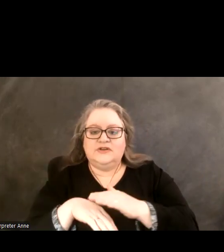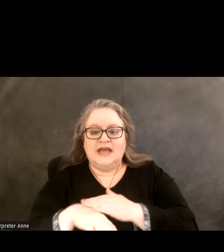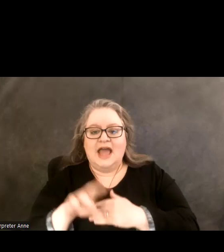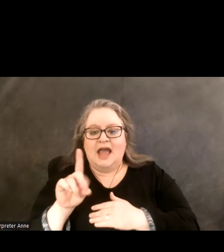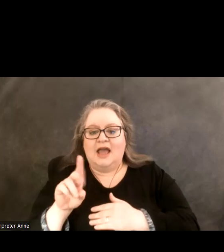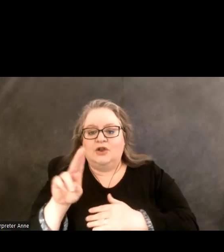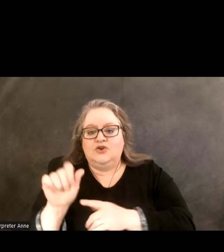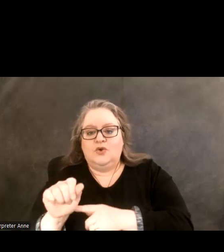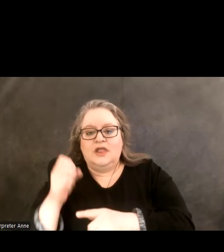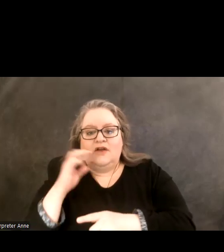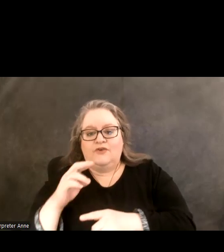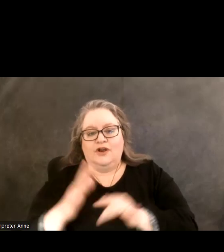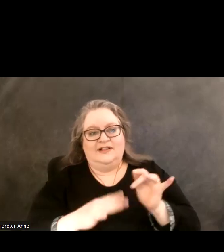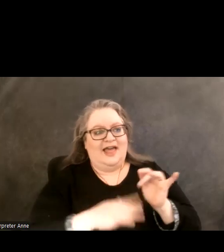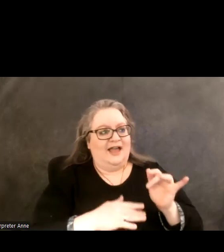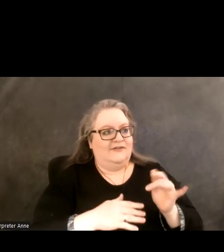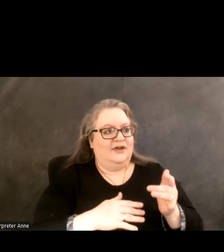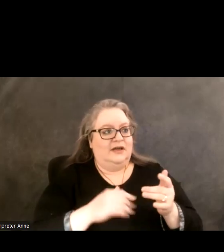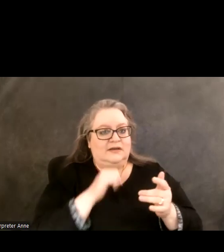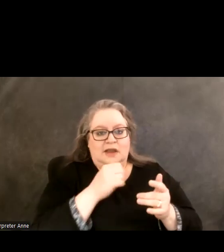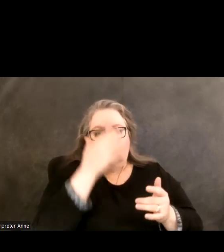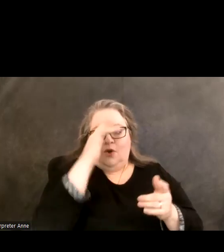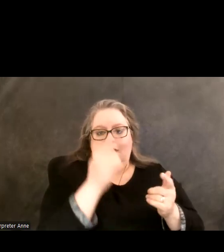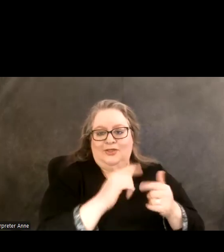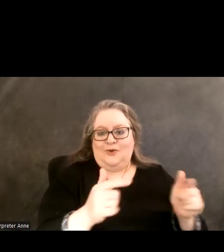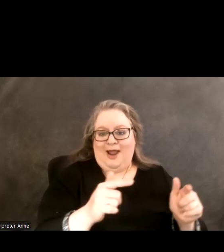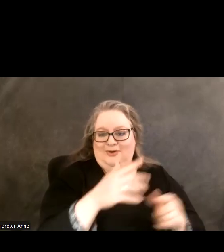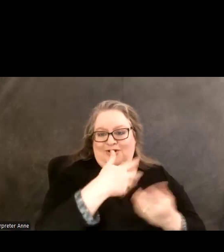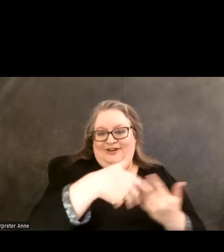or lack of not knowing the grammar around that of